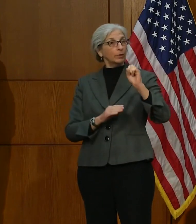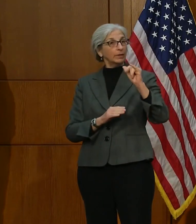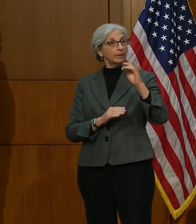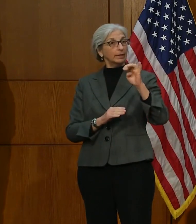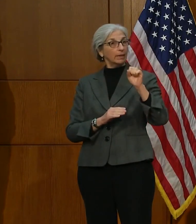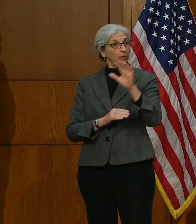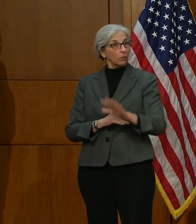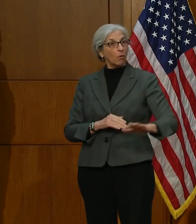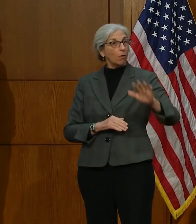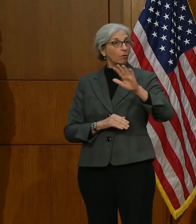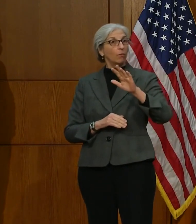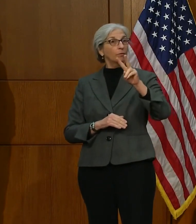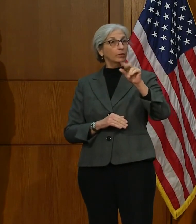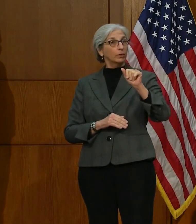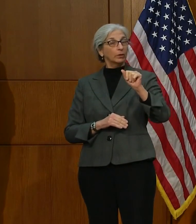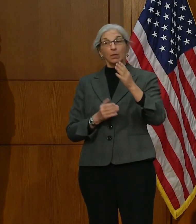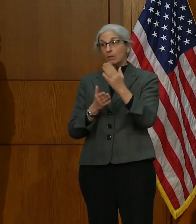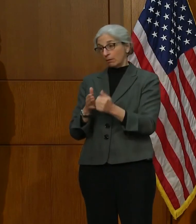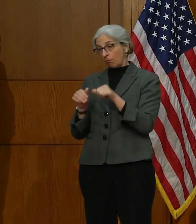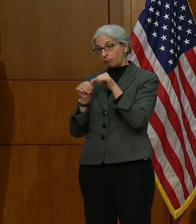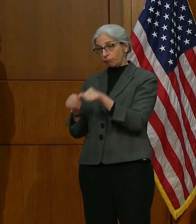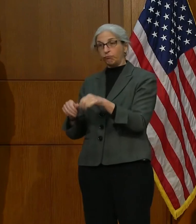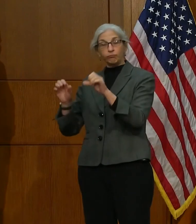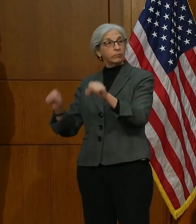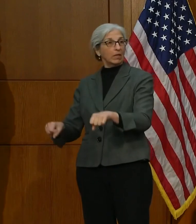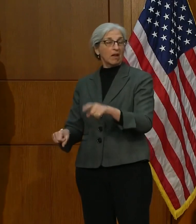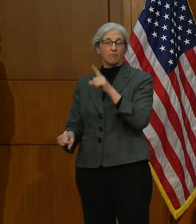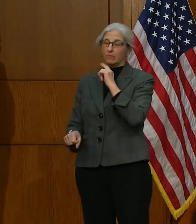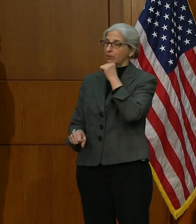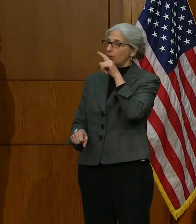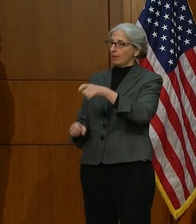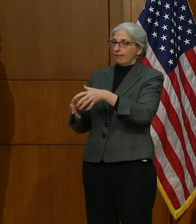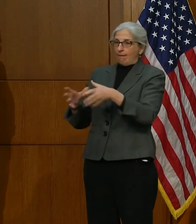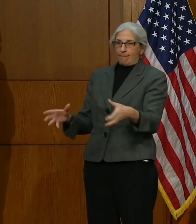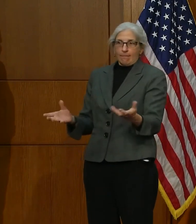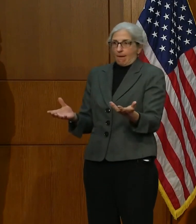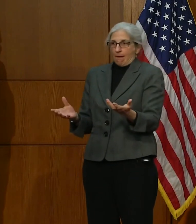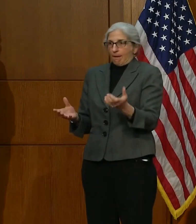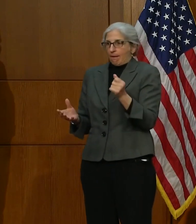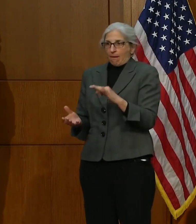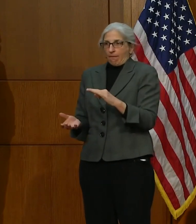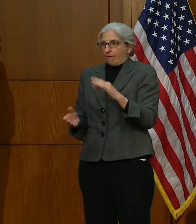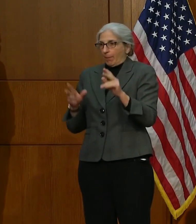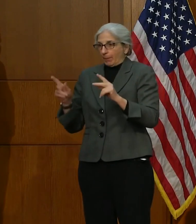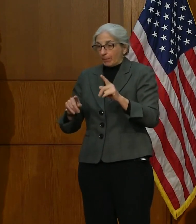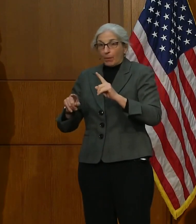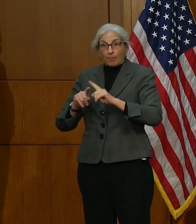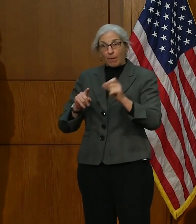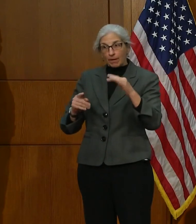COMMONWEALTH AND. WE'RE LOOKING AT HOW WE CAN SUPPORT THEM BETTER. SOME OF THEM ARE